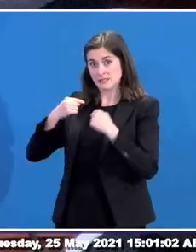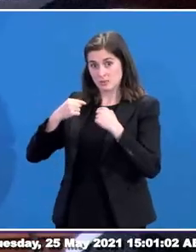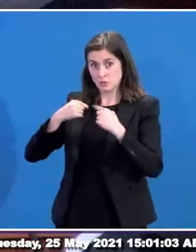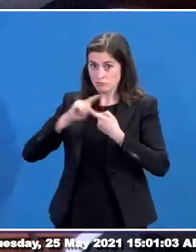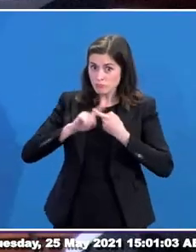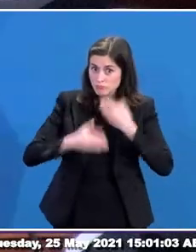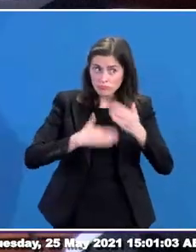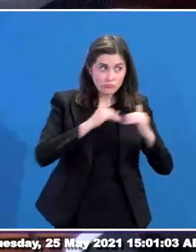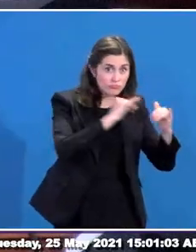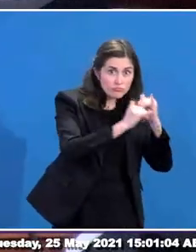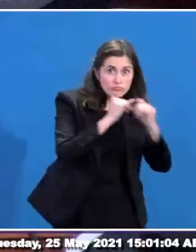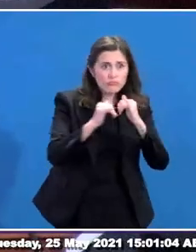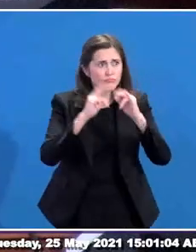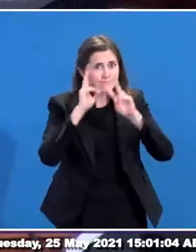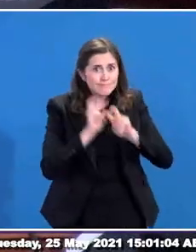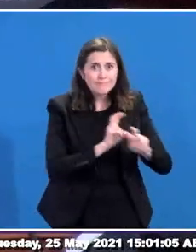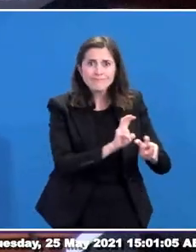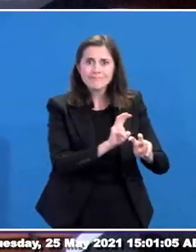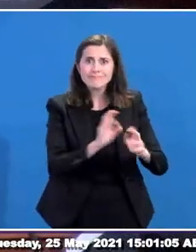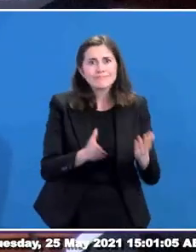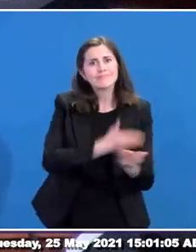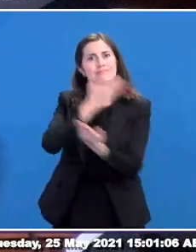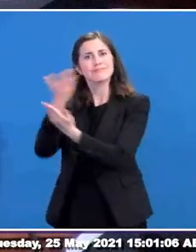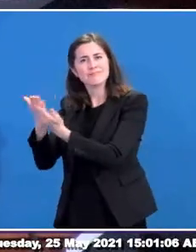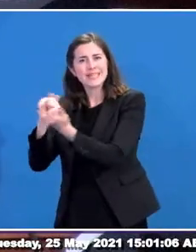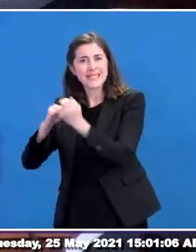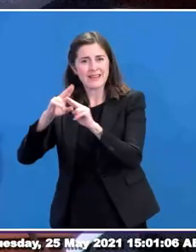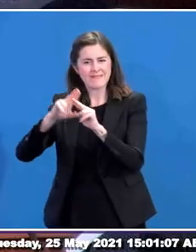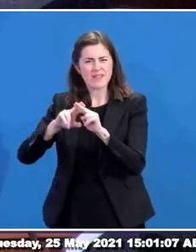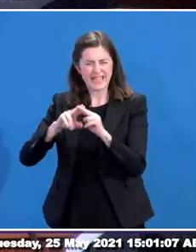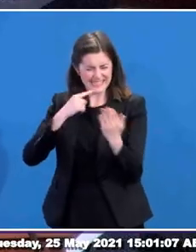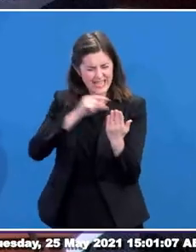And to provide Sunnyfield, as you say on page 1, with specific